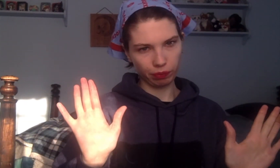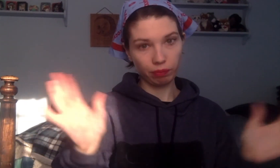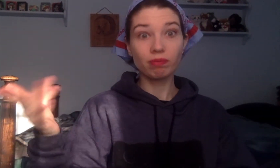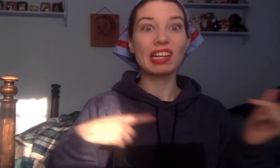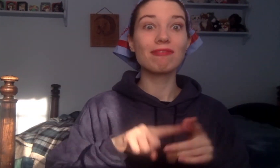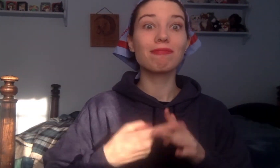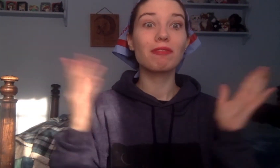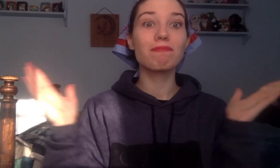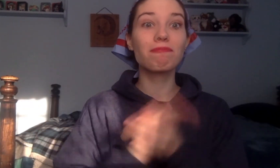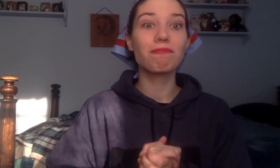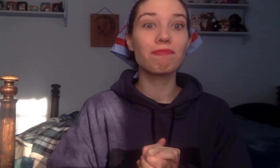Let's start!